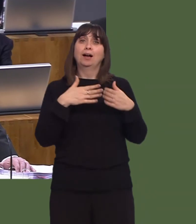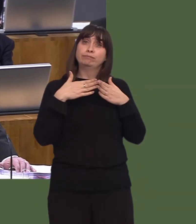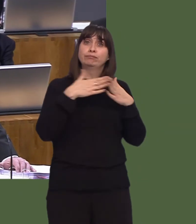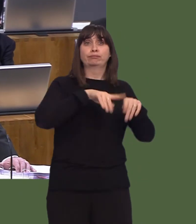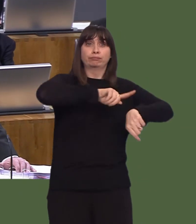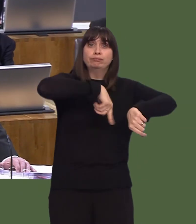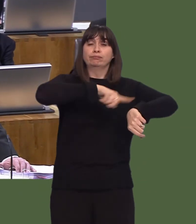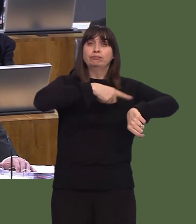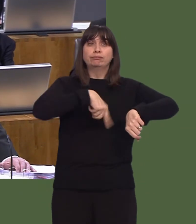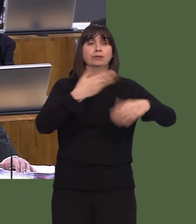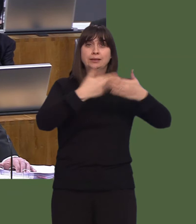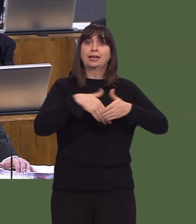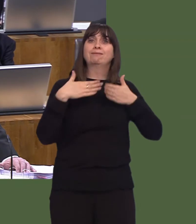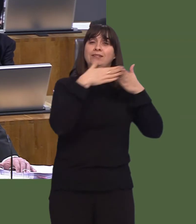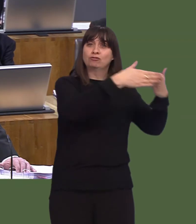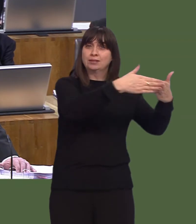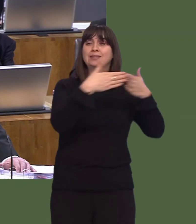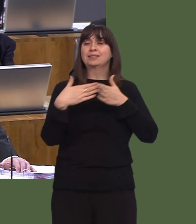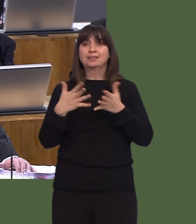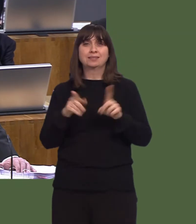So, it doesn't work in terms of working at night, when it comes to ferry traffic.